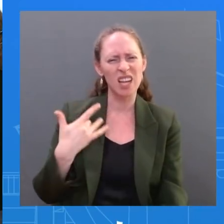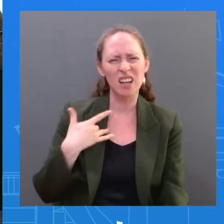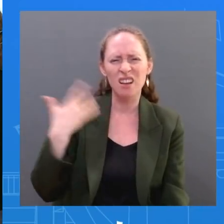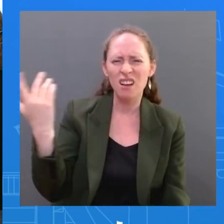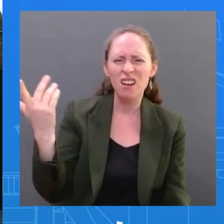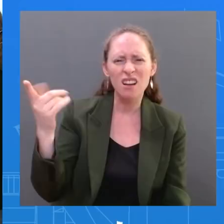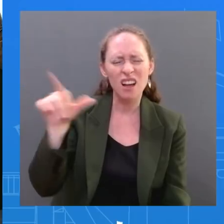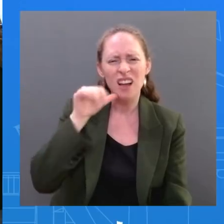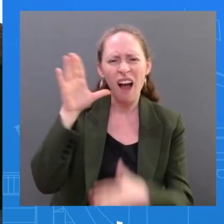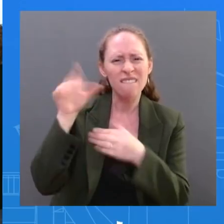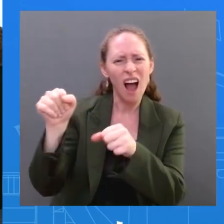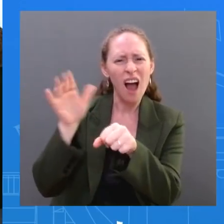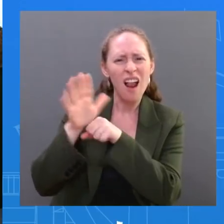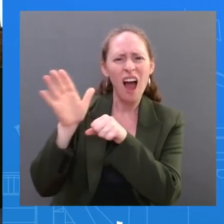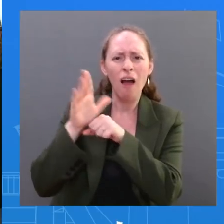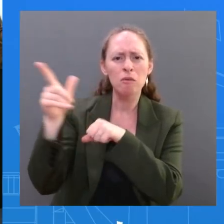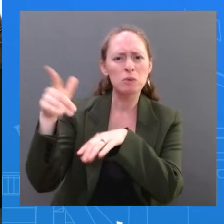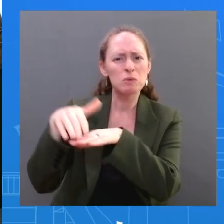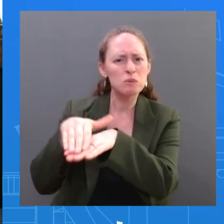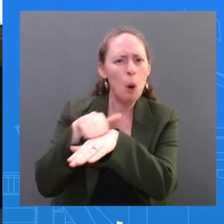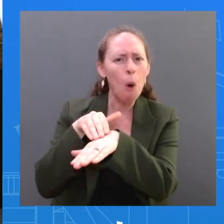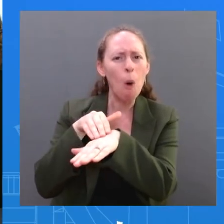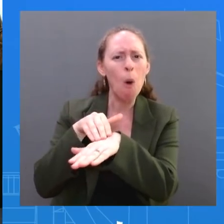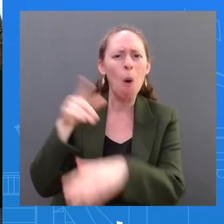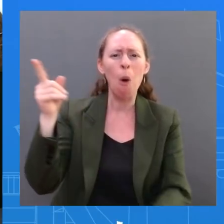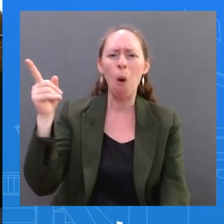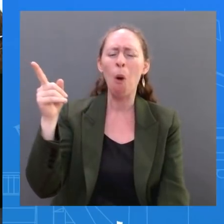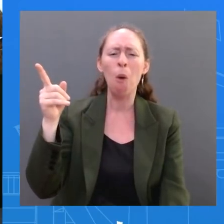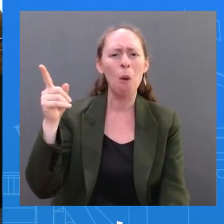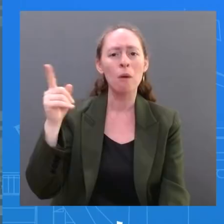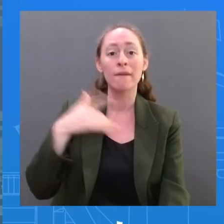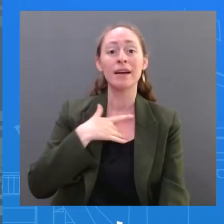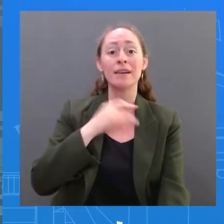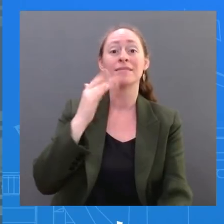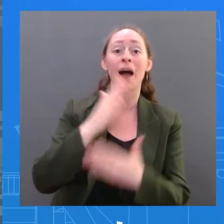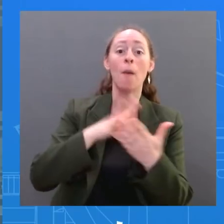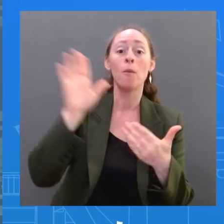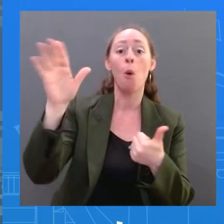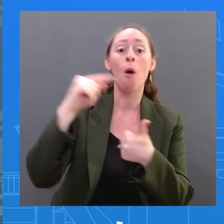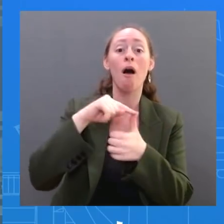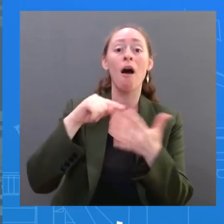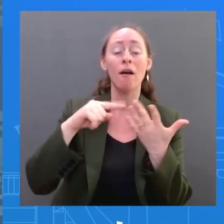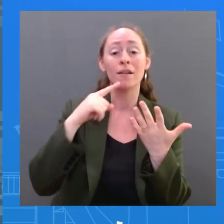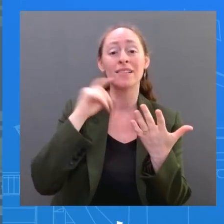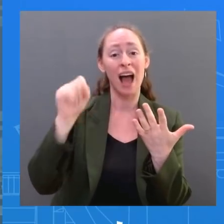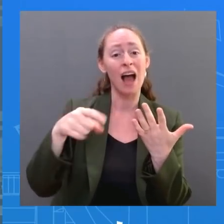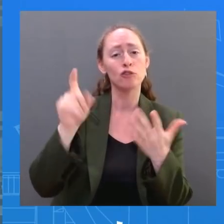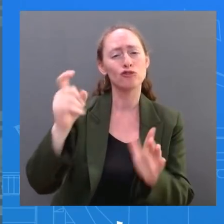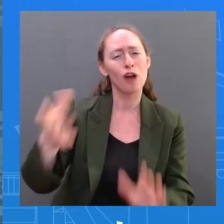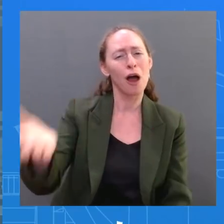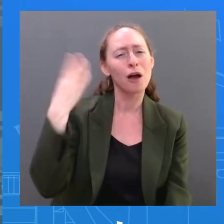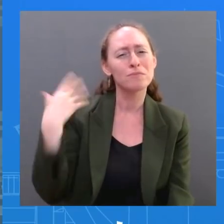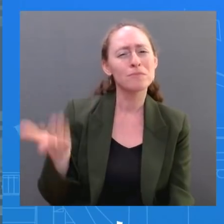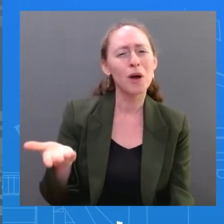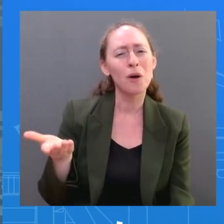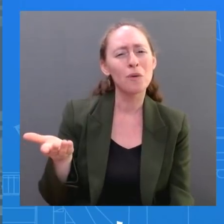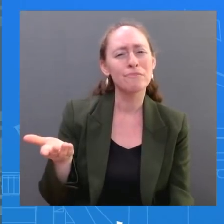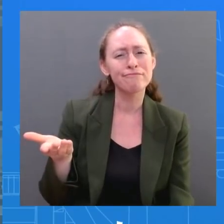considering you knew the leak and what was coming. Ms. Klein: So, on your first question on Medicaid,